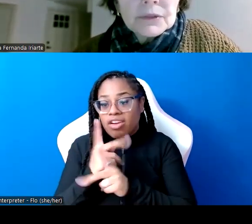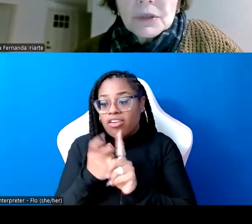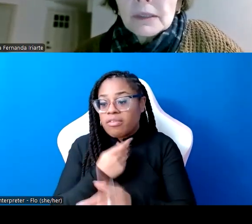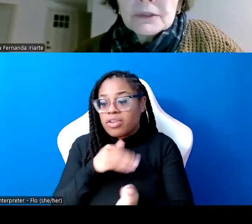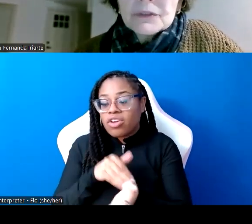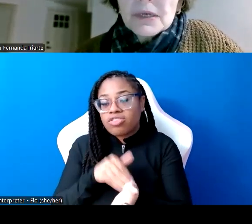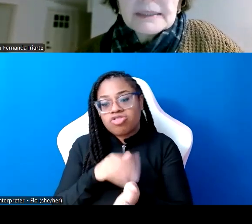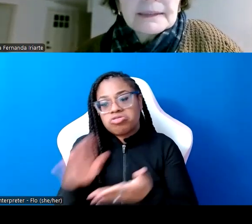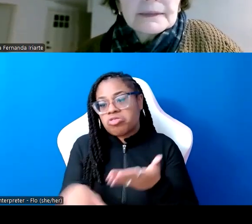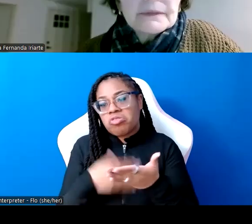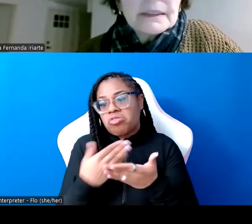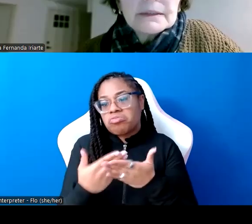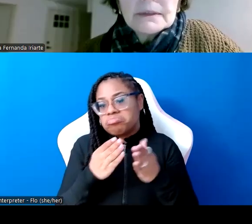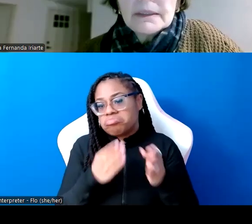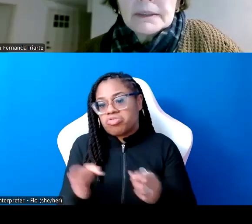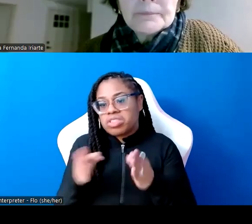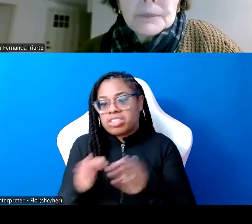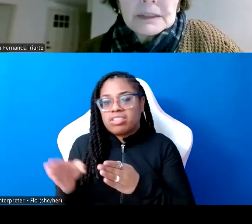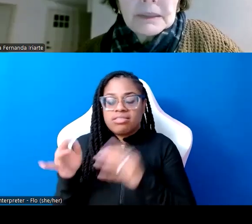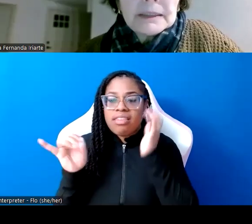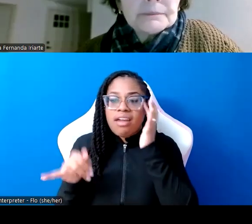There's a there's a process and they can, explain it.